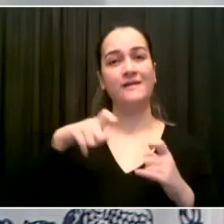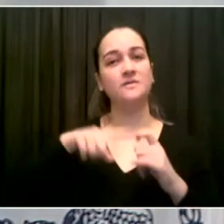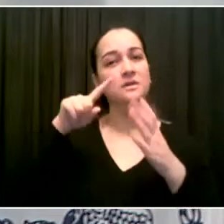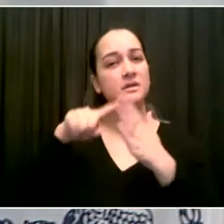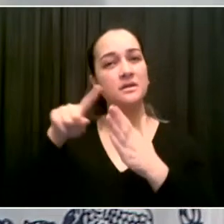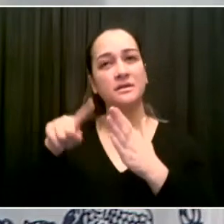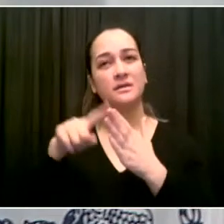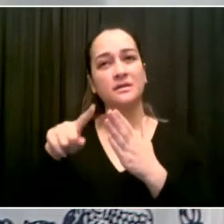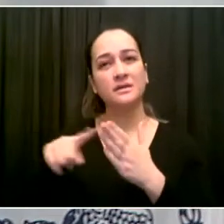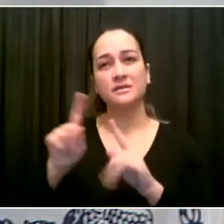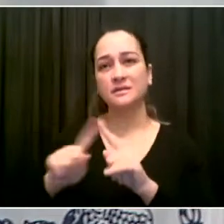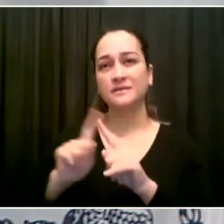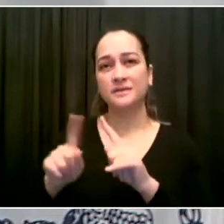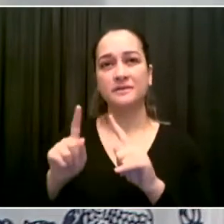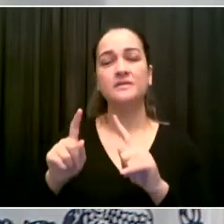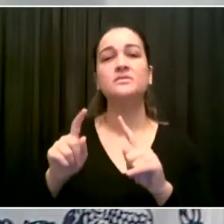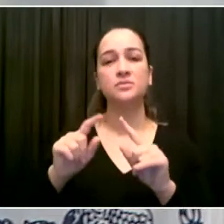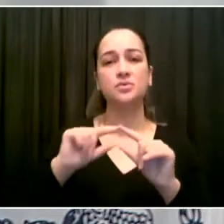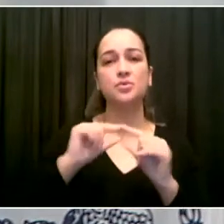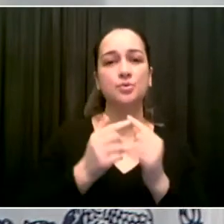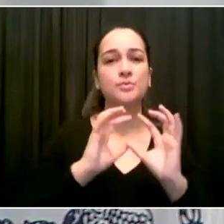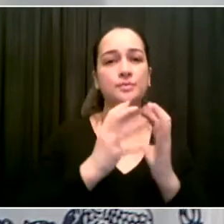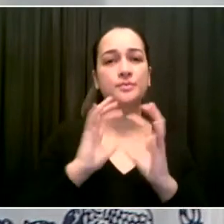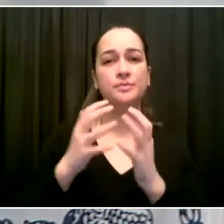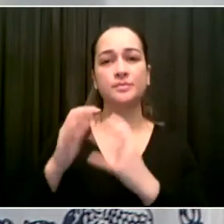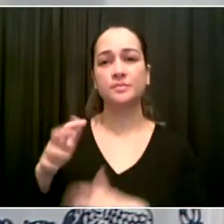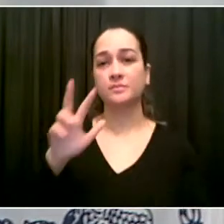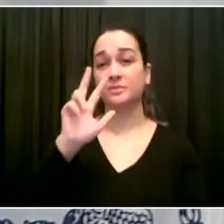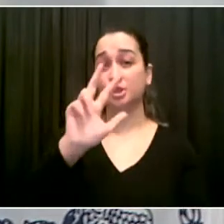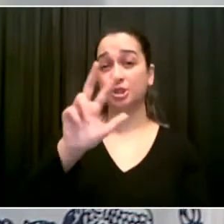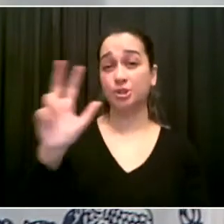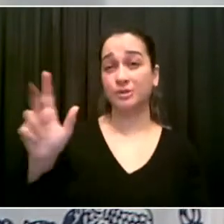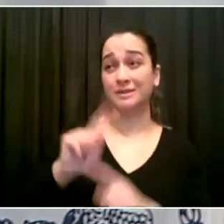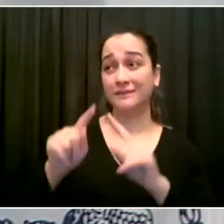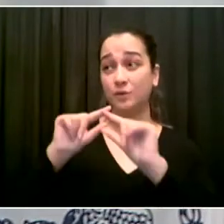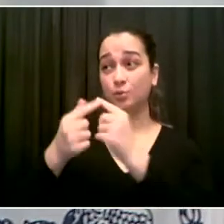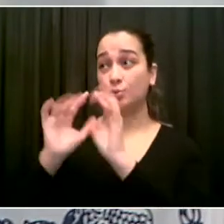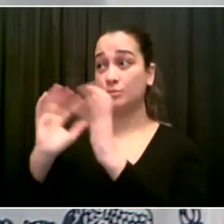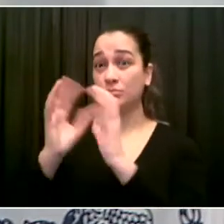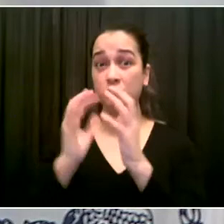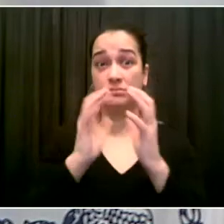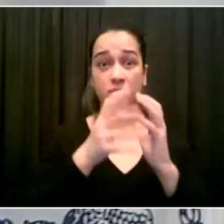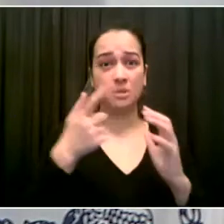THAT WE HAAVE DELINEATATED WHERE THE IMPACT OF